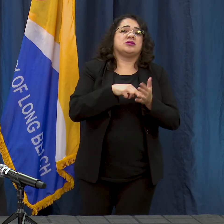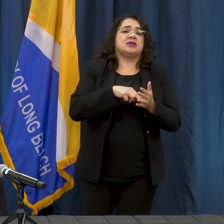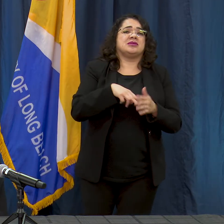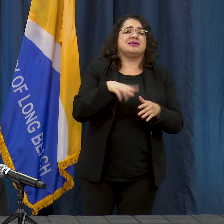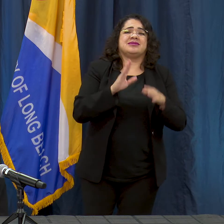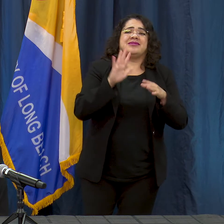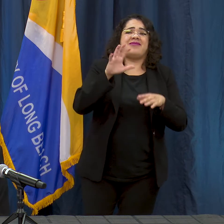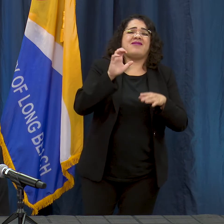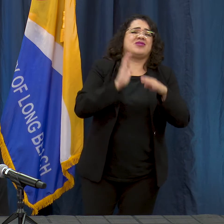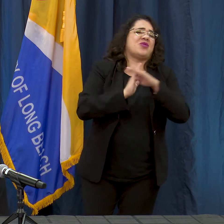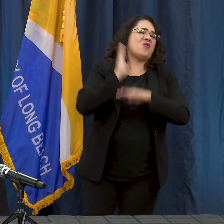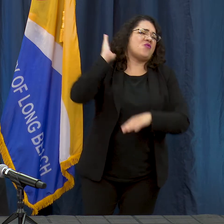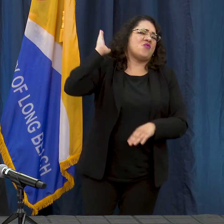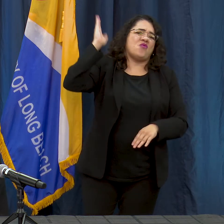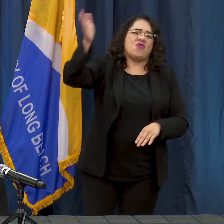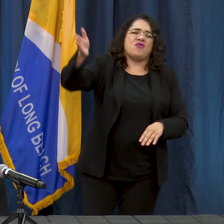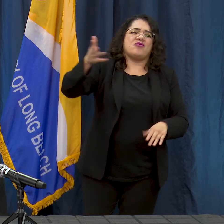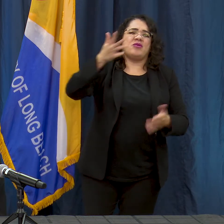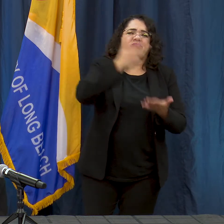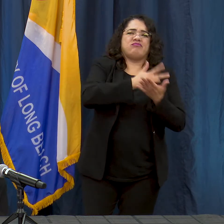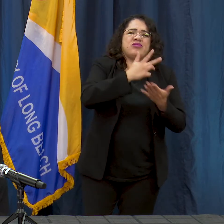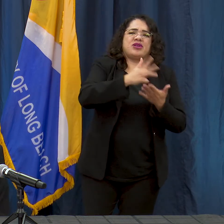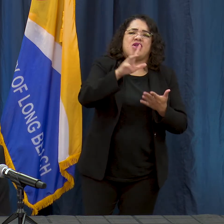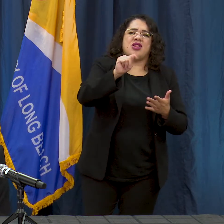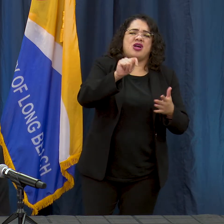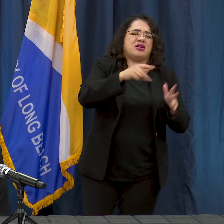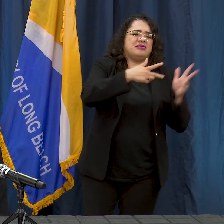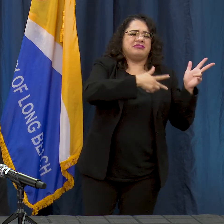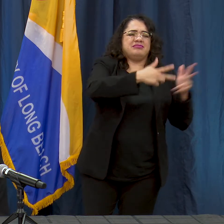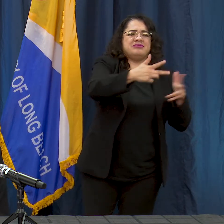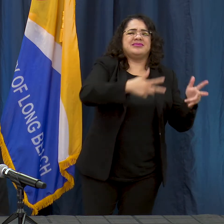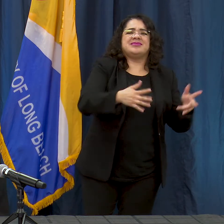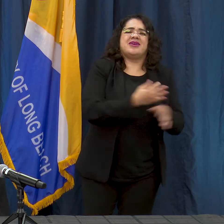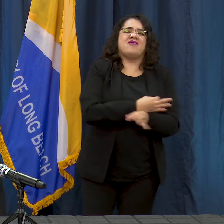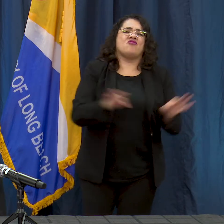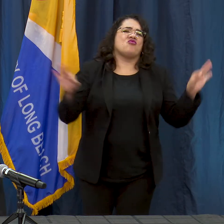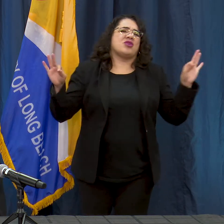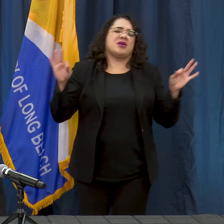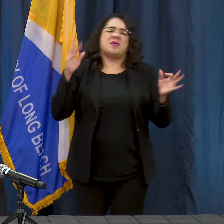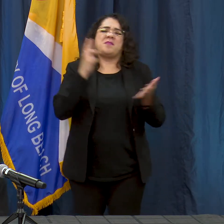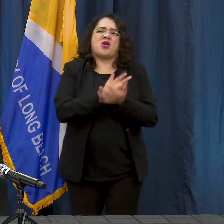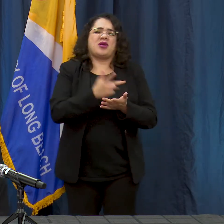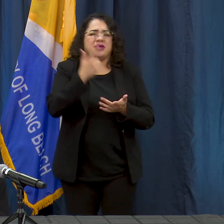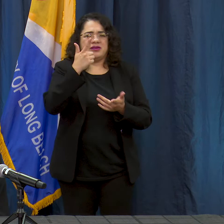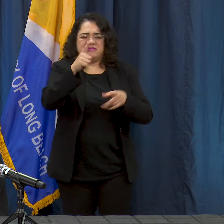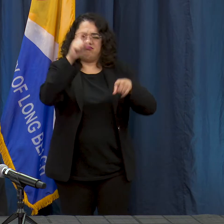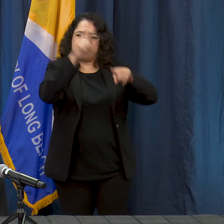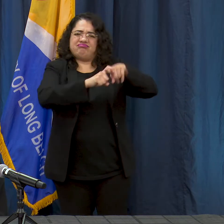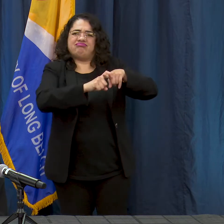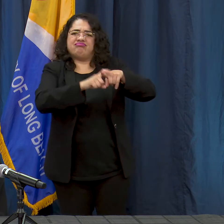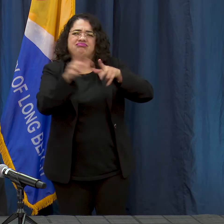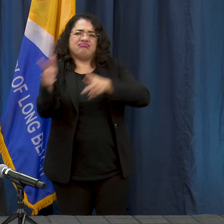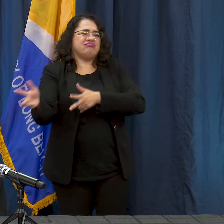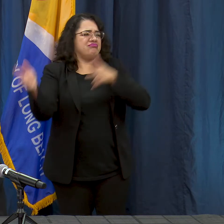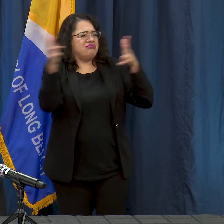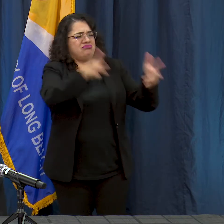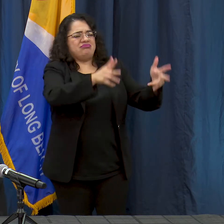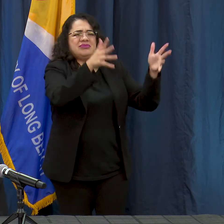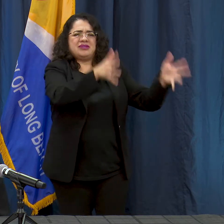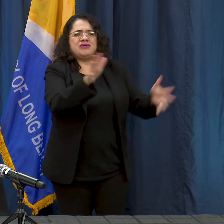free to everyone across the city. You can go to the LongBeach.gov site and get free parking at one of these lots and to put cars into so thank you and with that